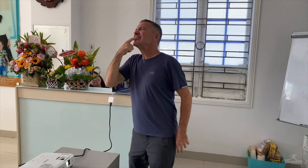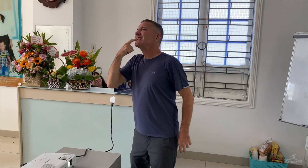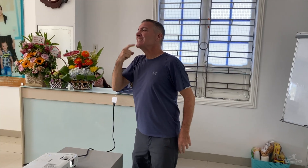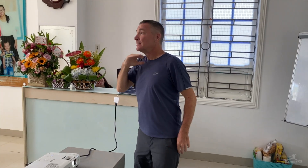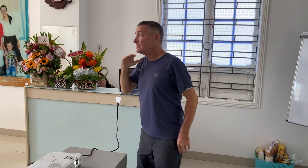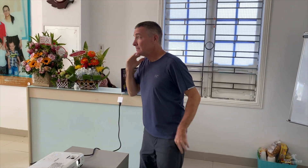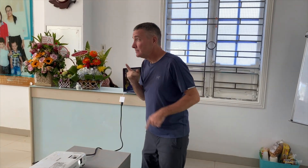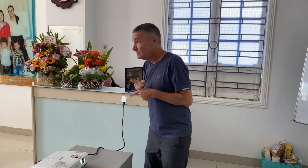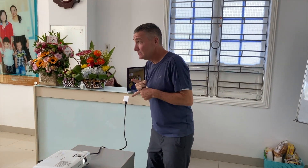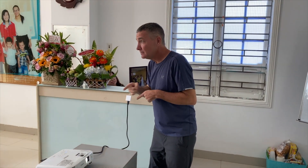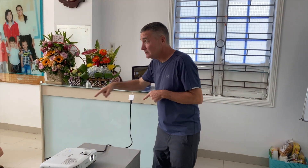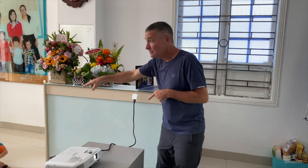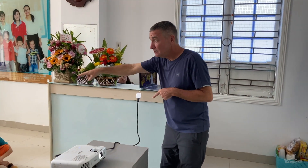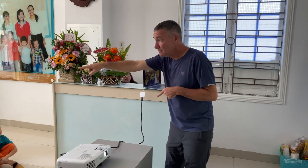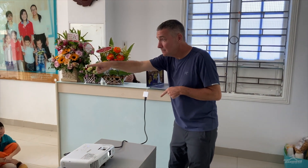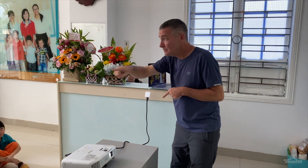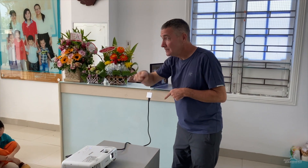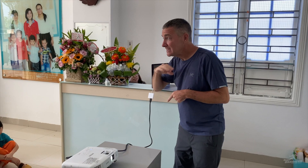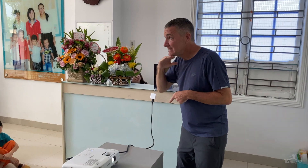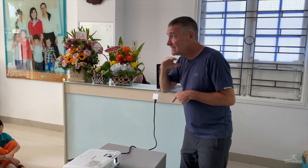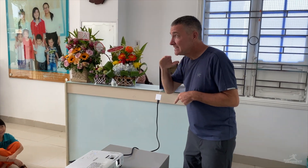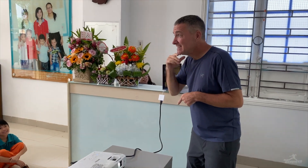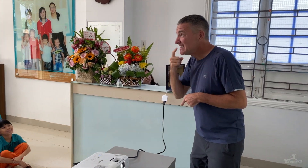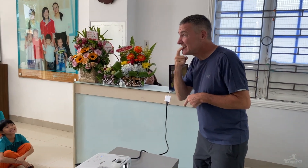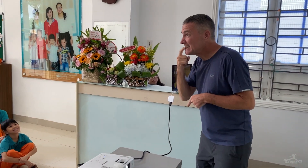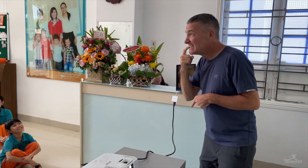Your teeth are white, right?